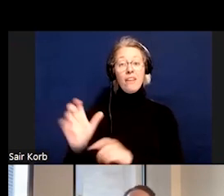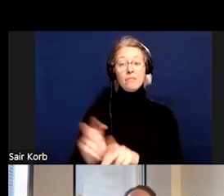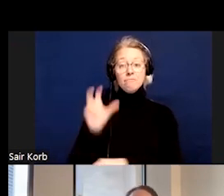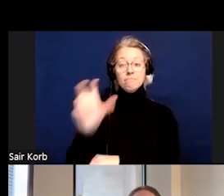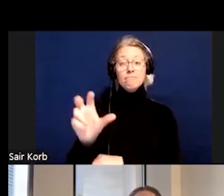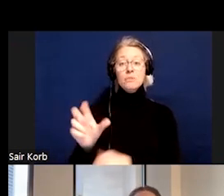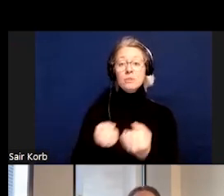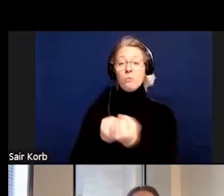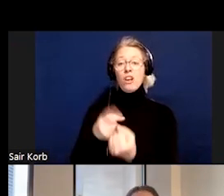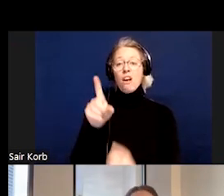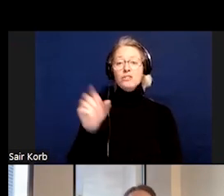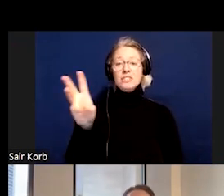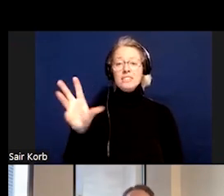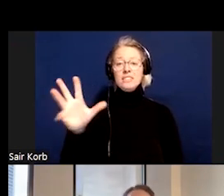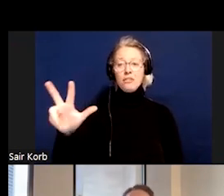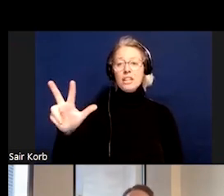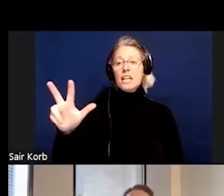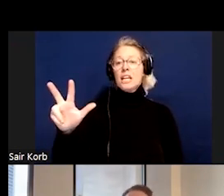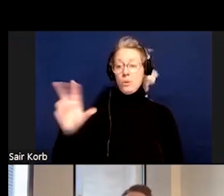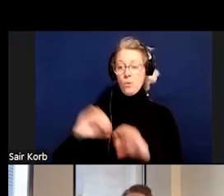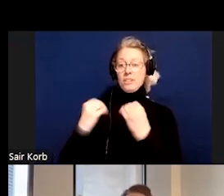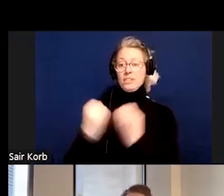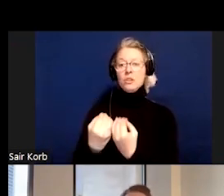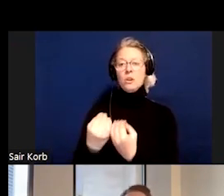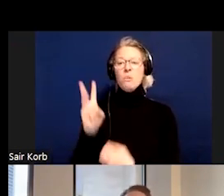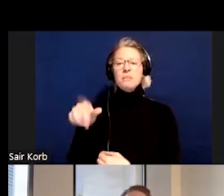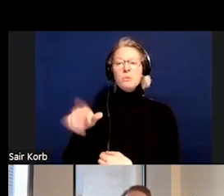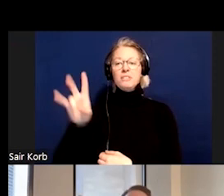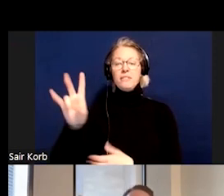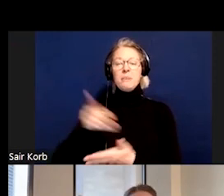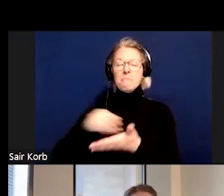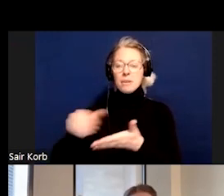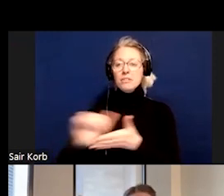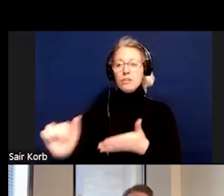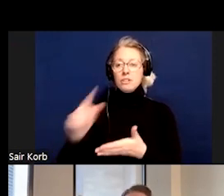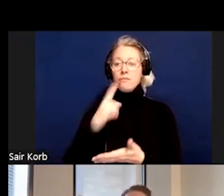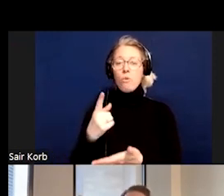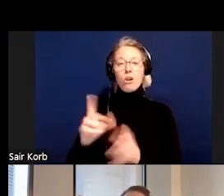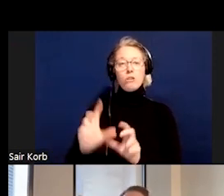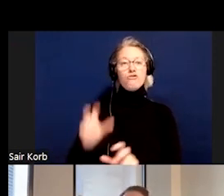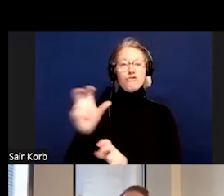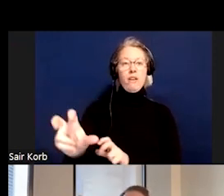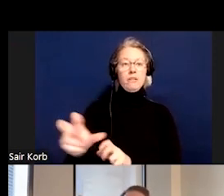$6.7 million in base operating grants. Base grants are the annual grant amounts committed